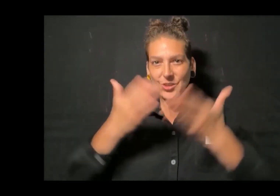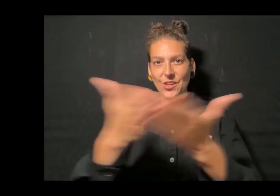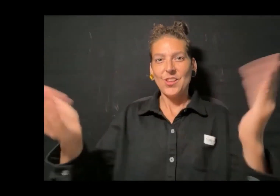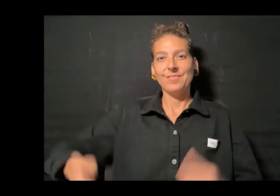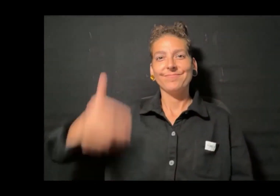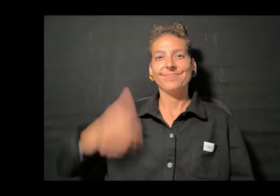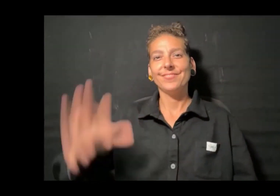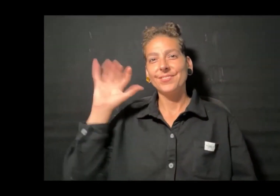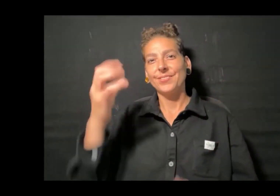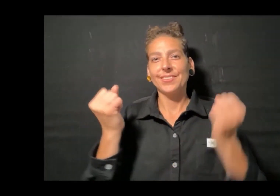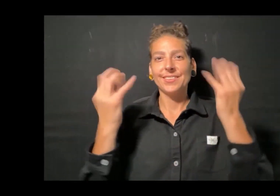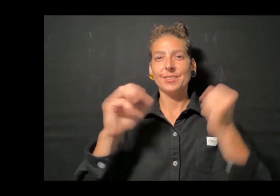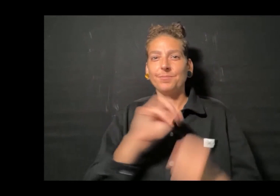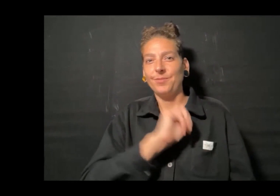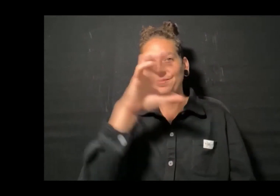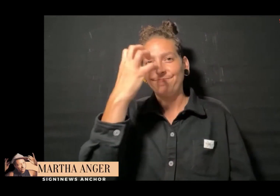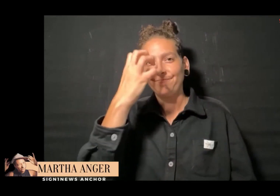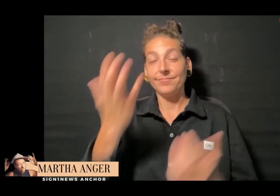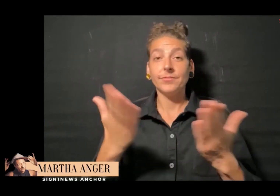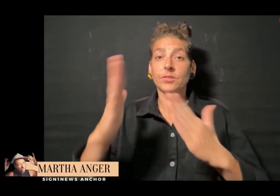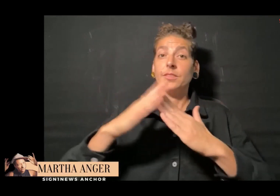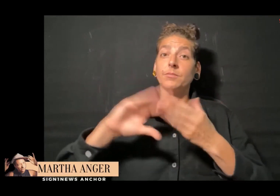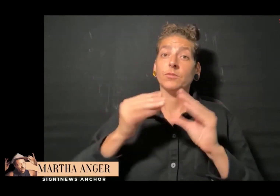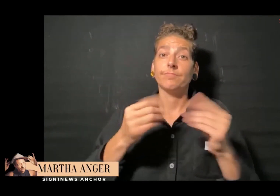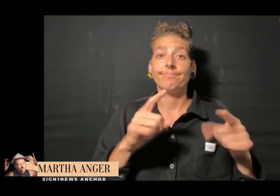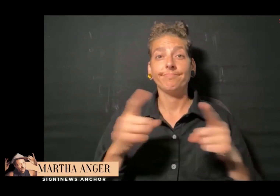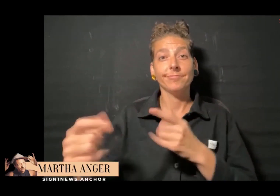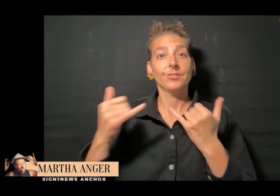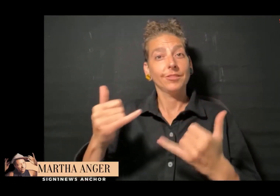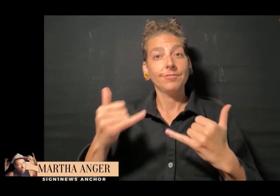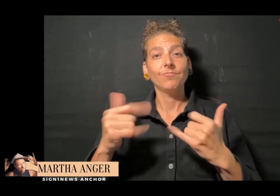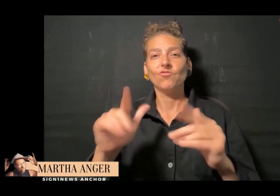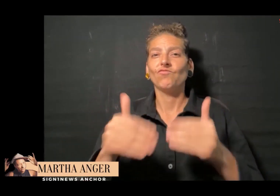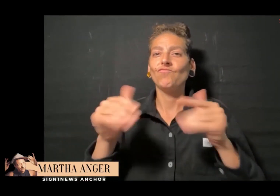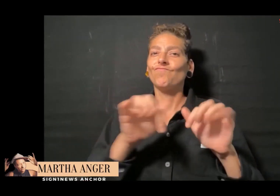Hello everyone I'm Sign1News anchor Martha Anger here's a quick look at the top trending